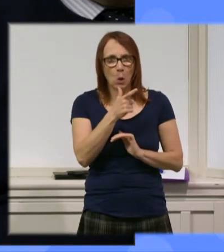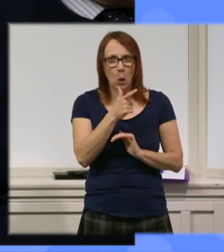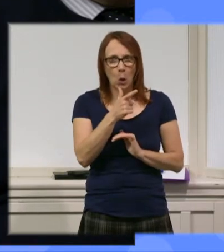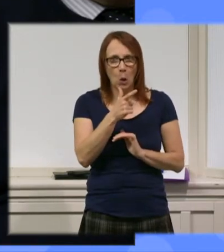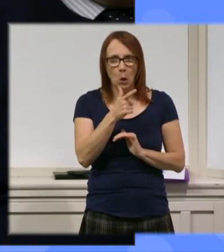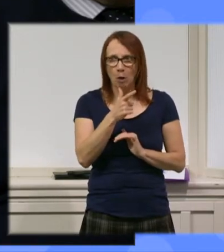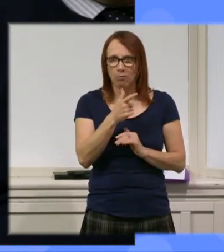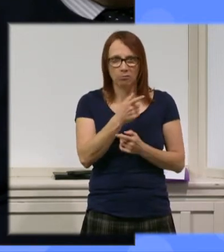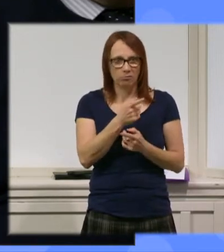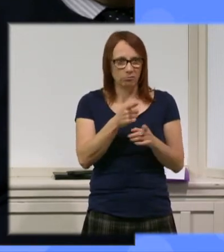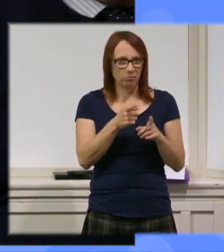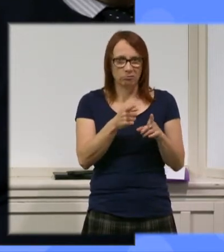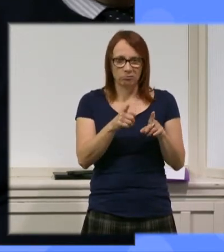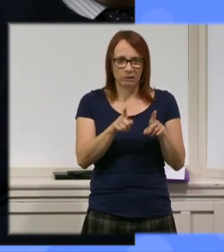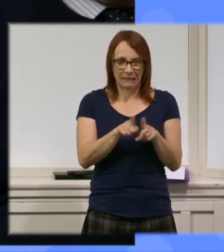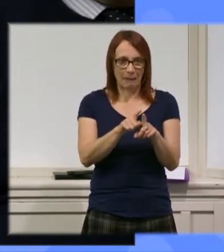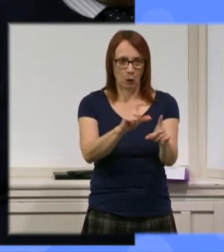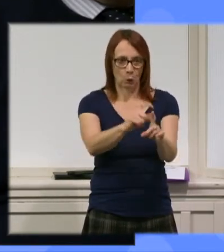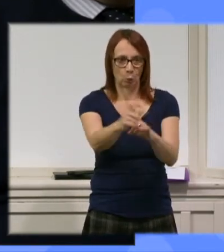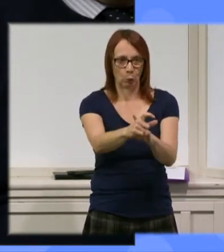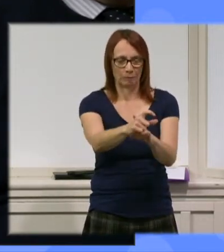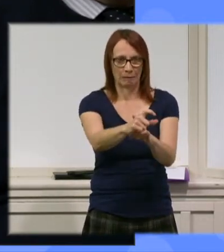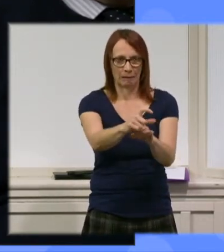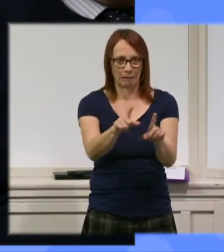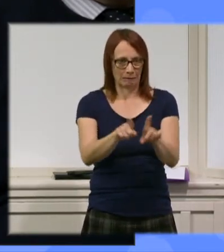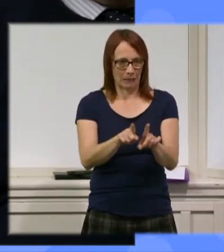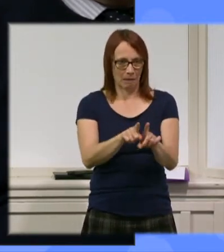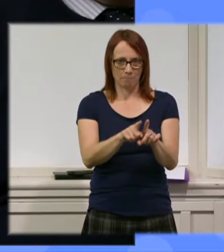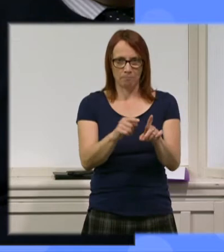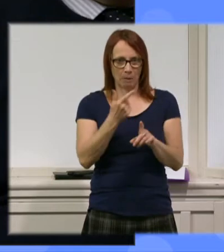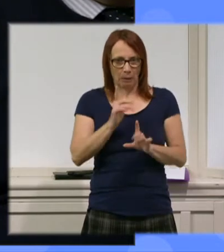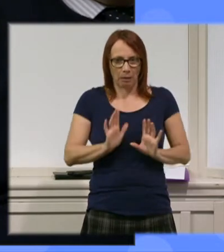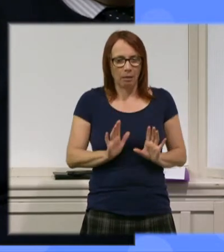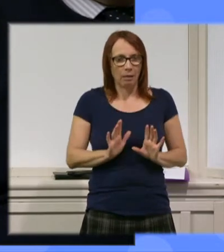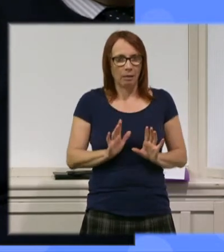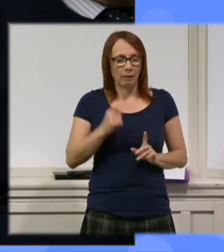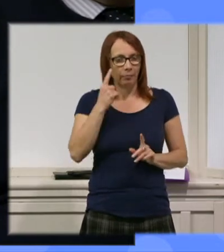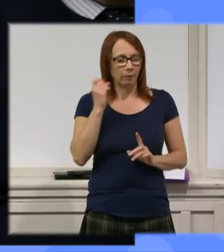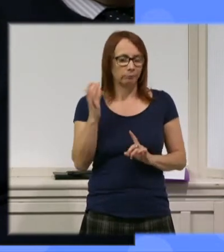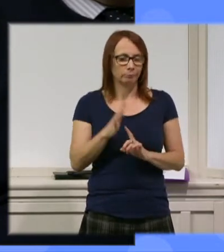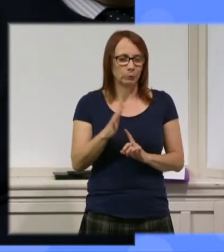trying to represent and I think accessibility of politicians I hope